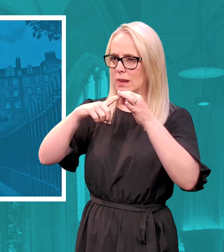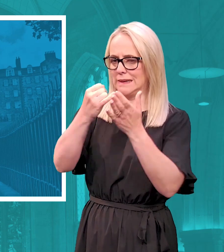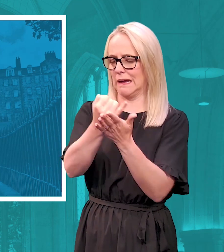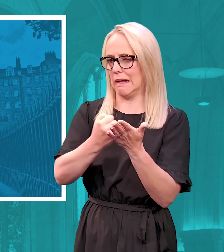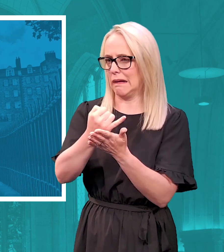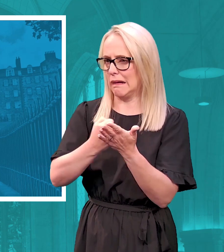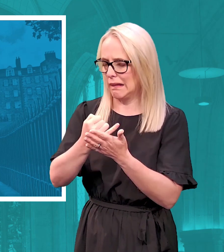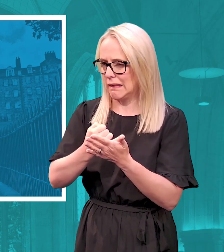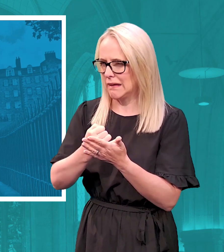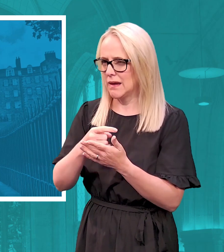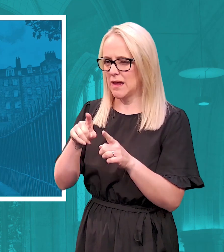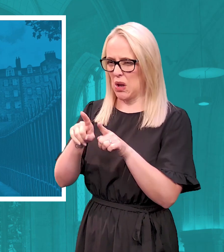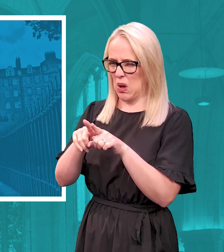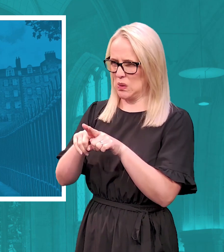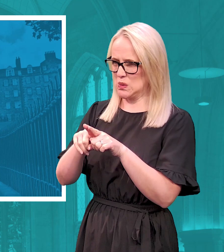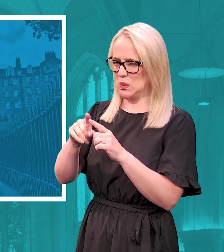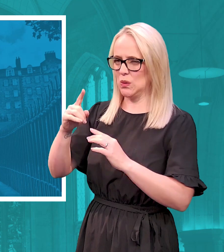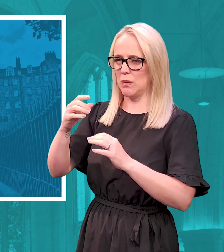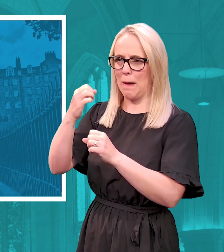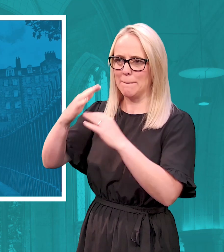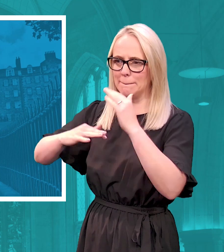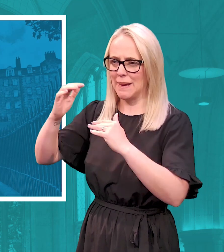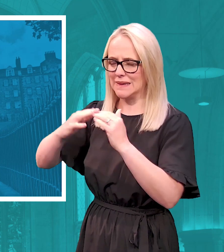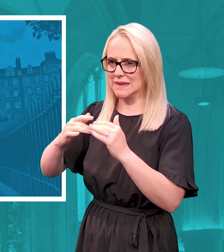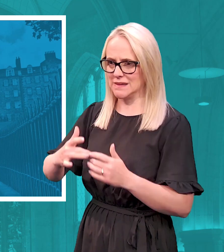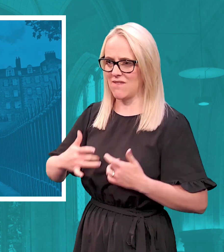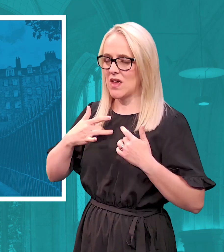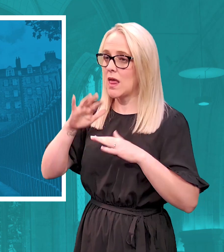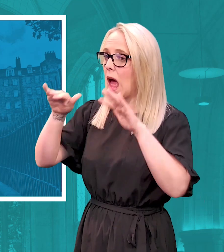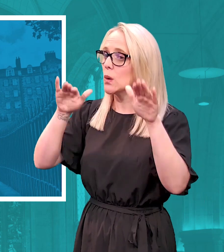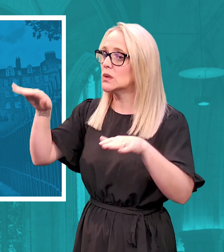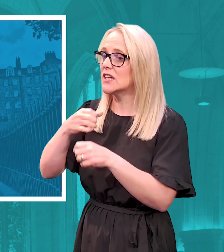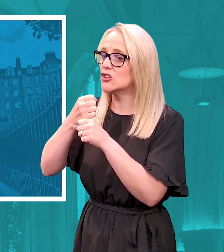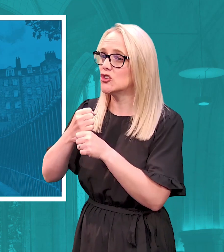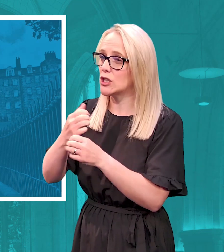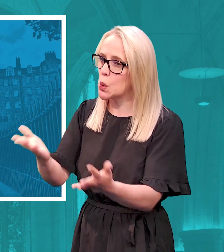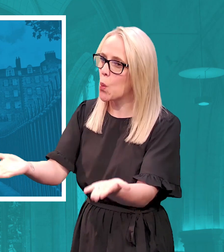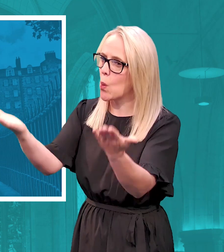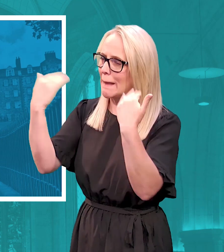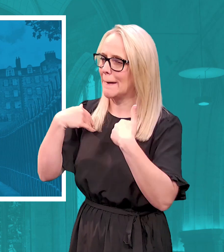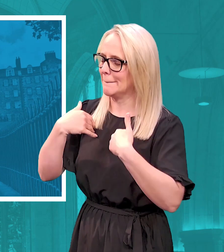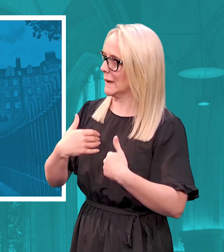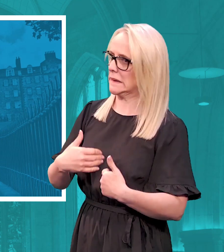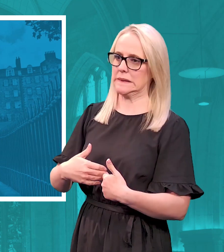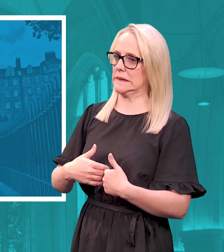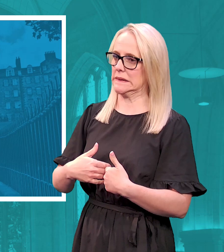a welcoming face to those outside the church. And they are not all in right place.